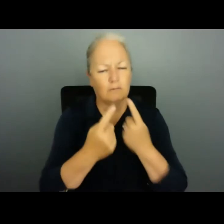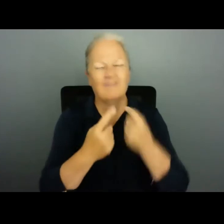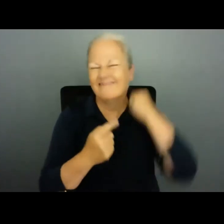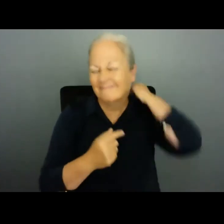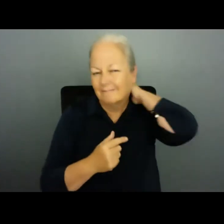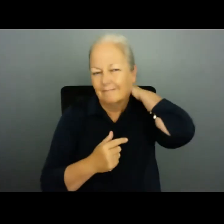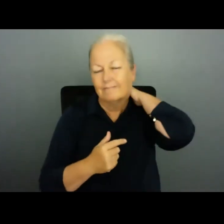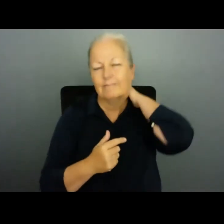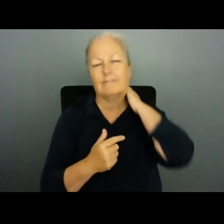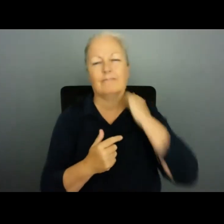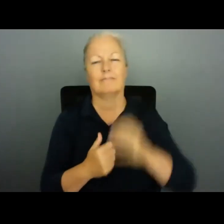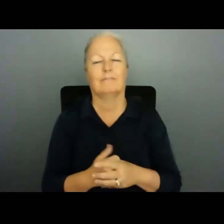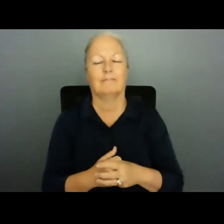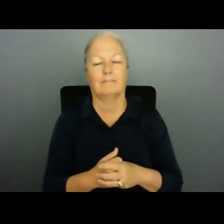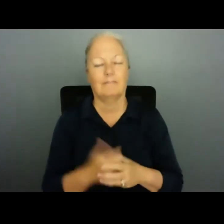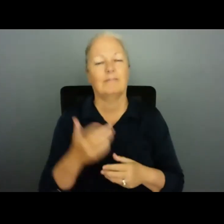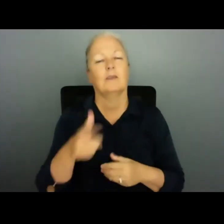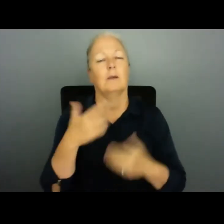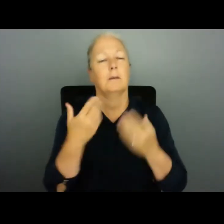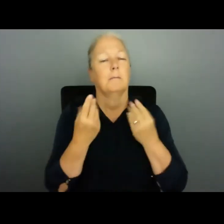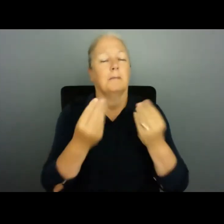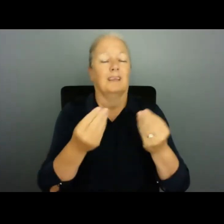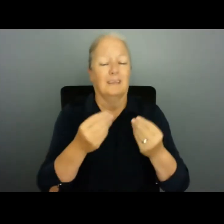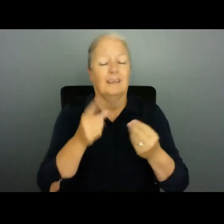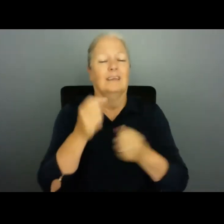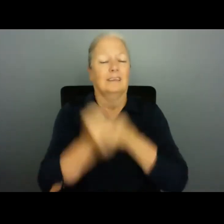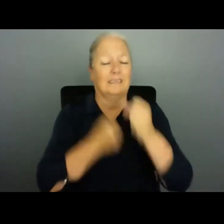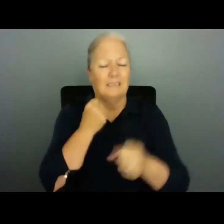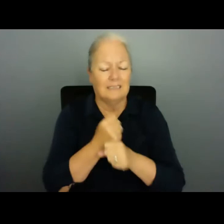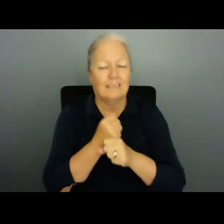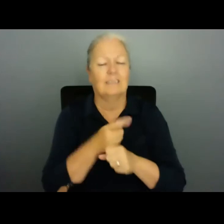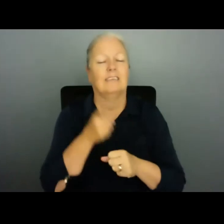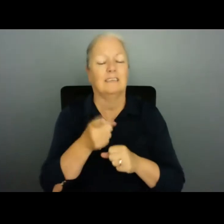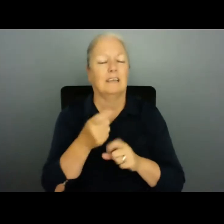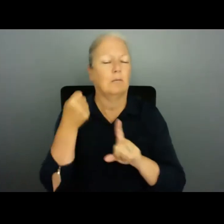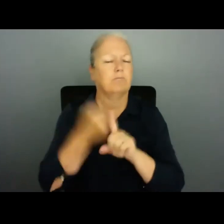years of bullying and lack of acceptance forced me to isolate myself further as a victim of violence